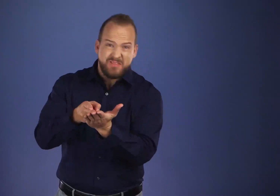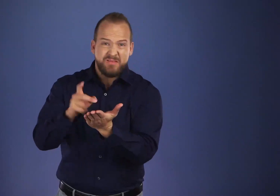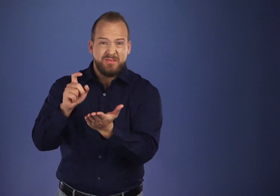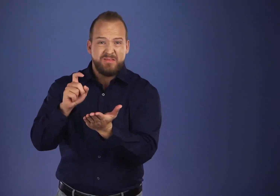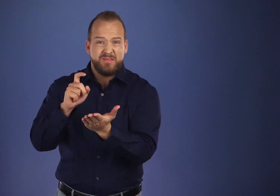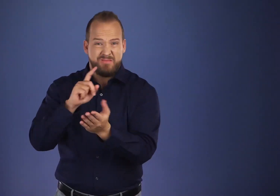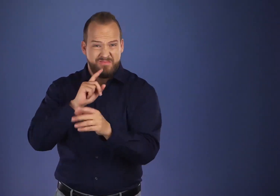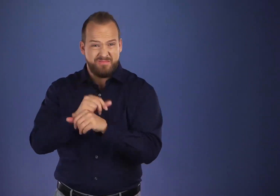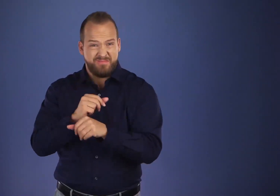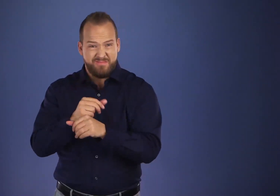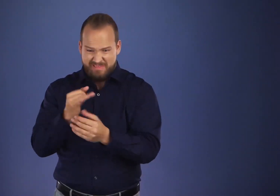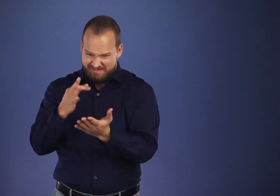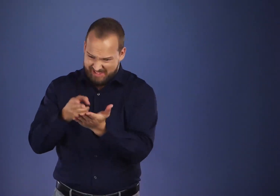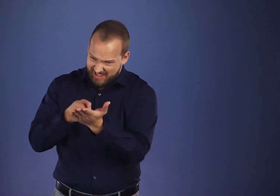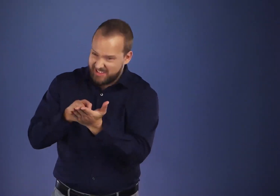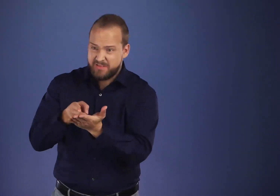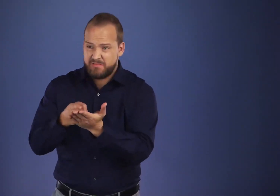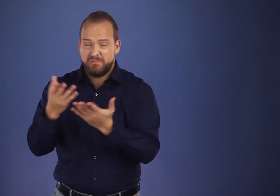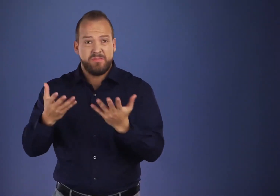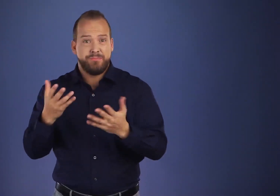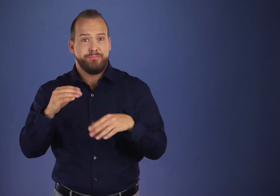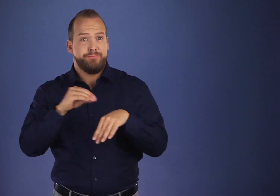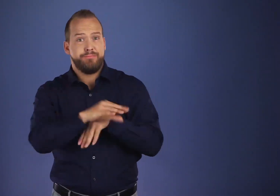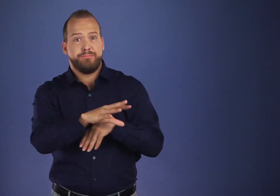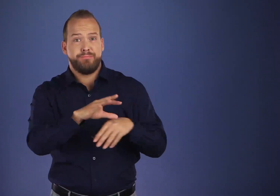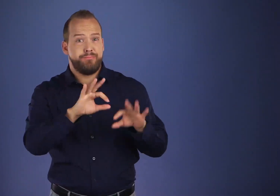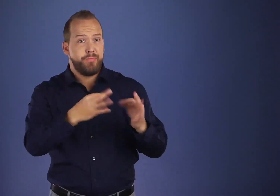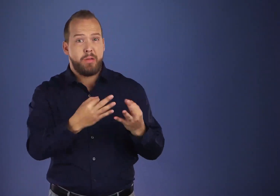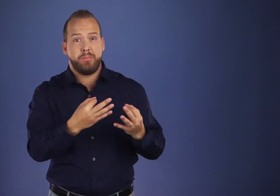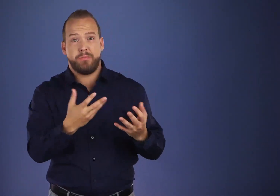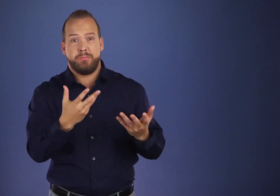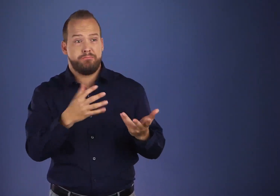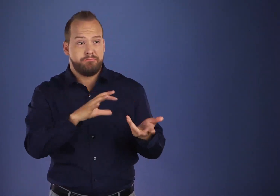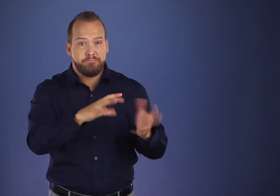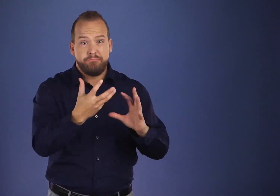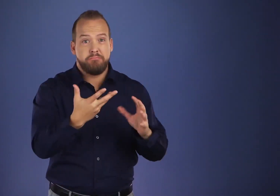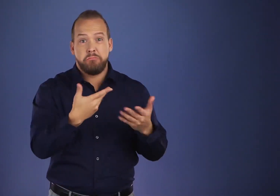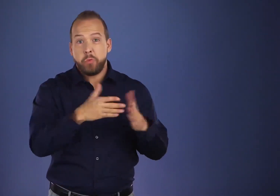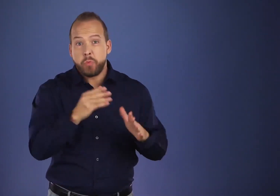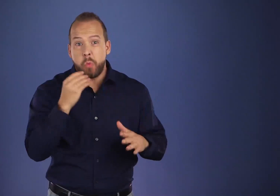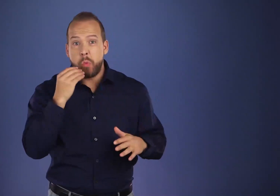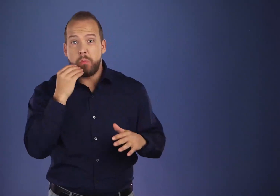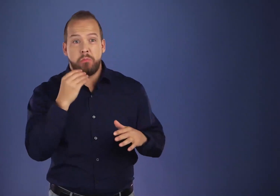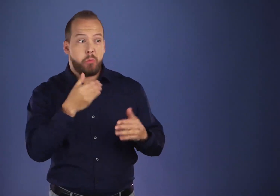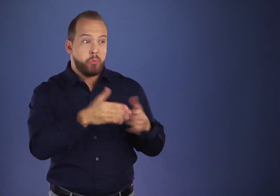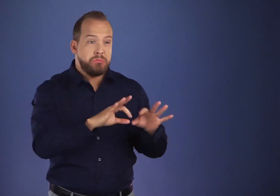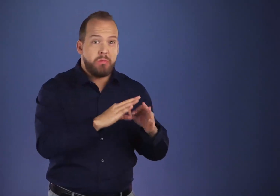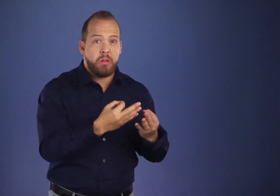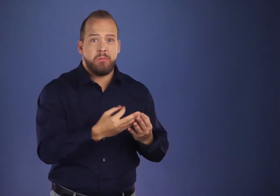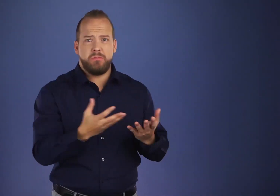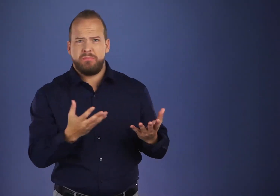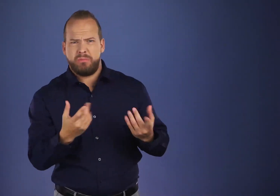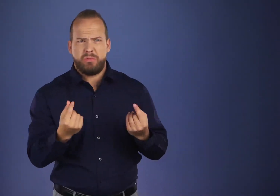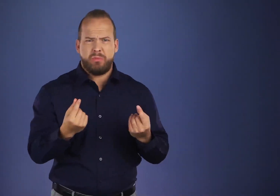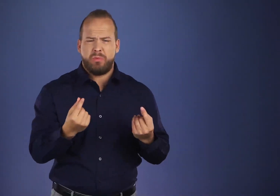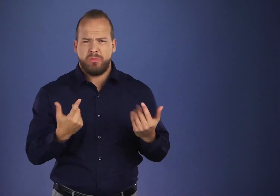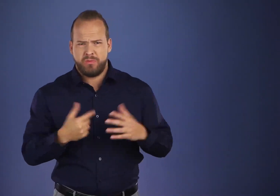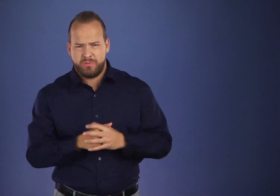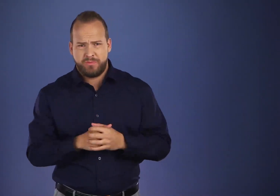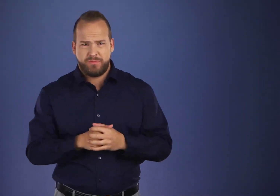Are we going to be so rigidly righteous about making amends that we don't care what happens to the family and home?